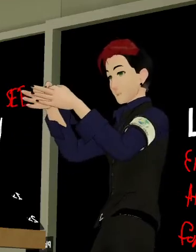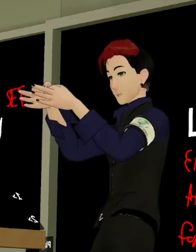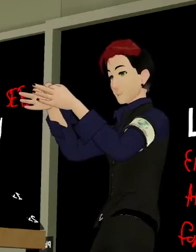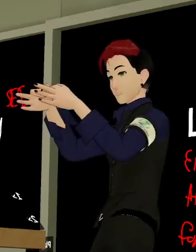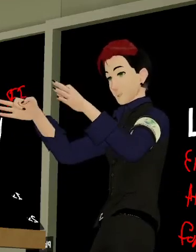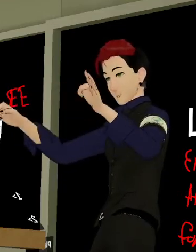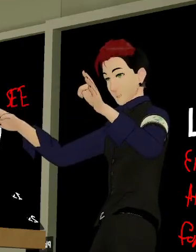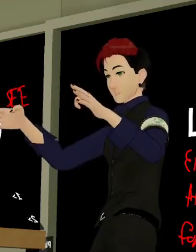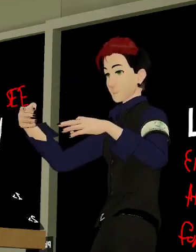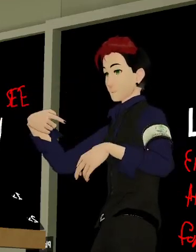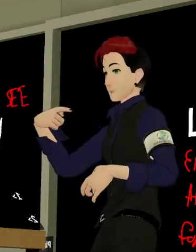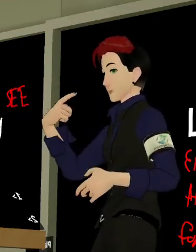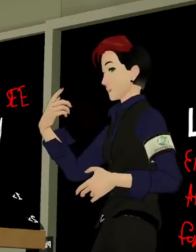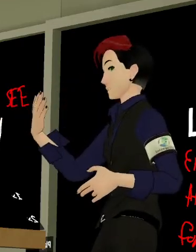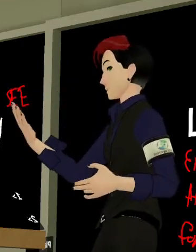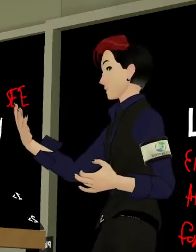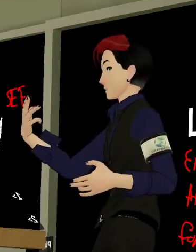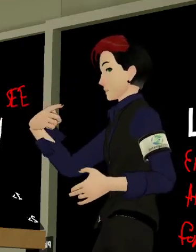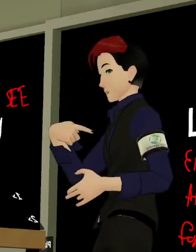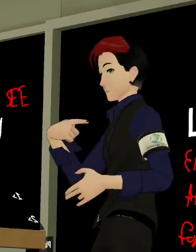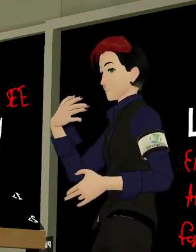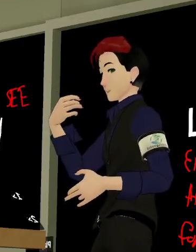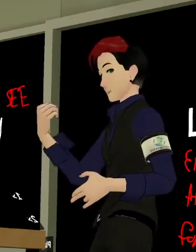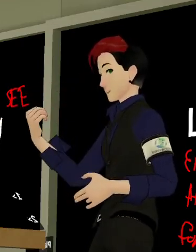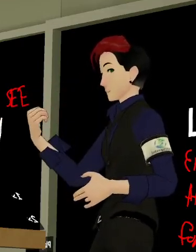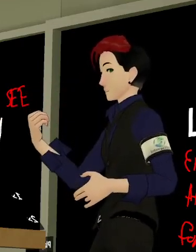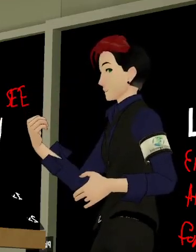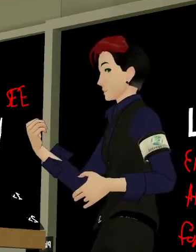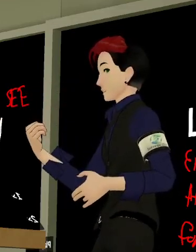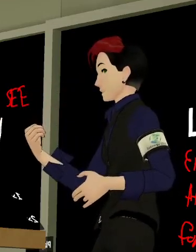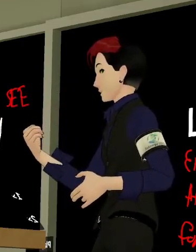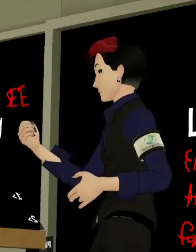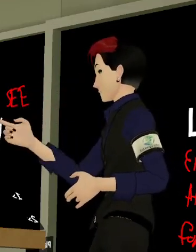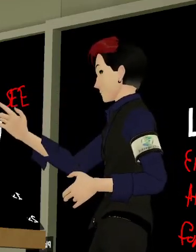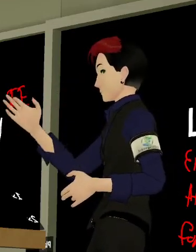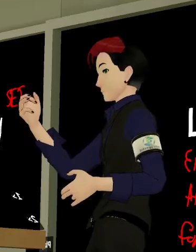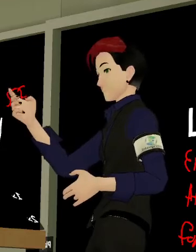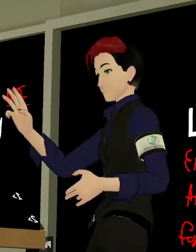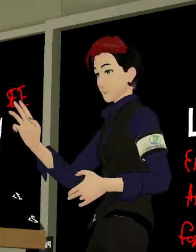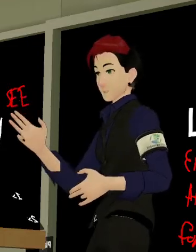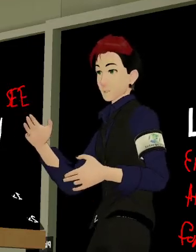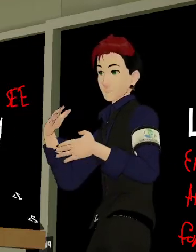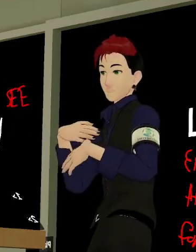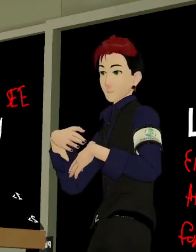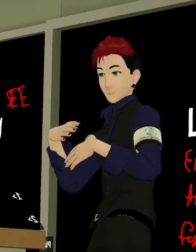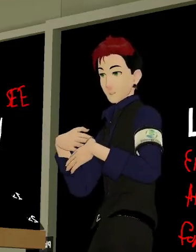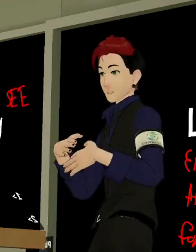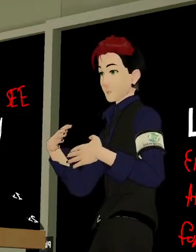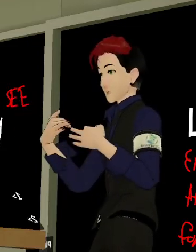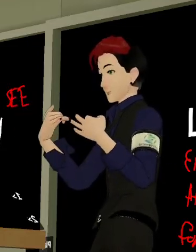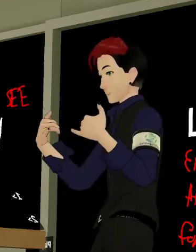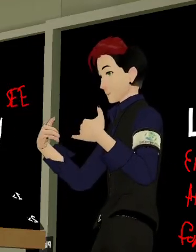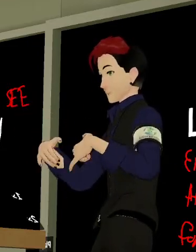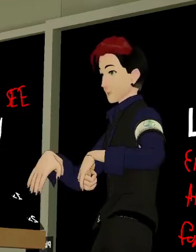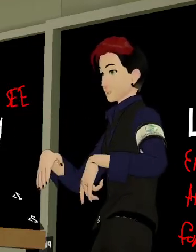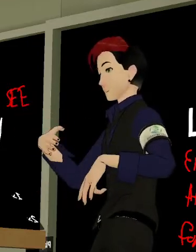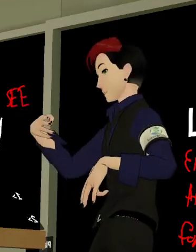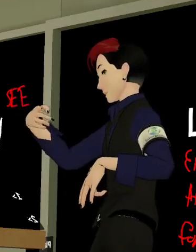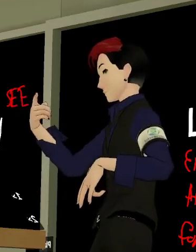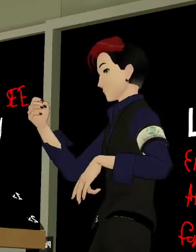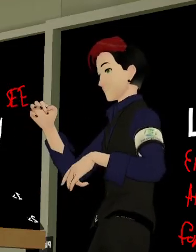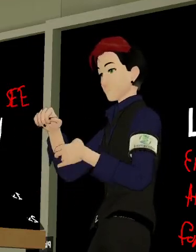as like an example I can say so me and __Chris__ both enjoy playing